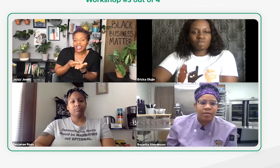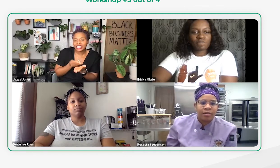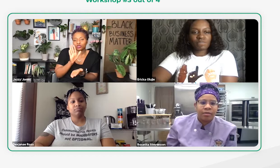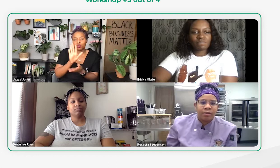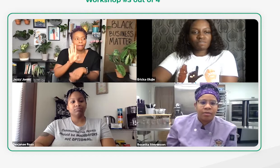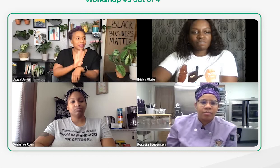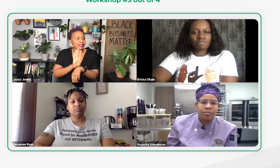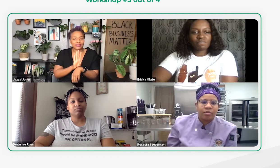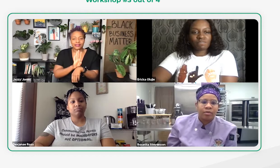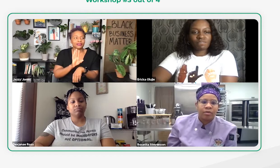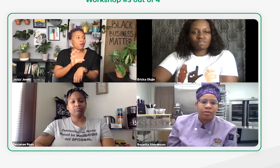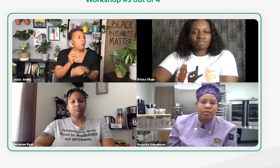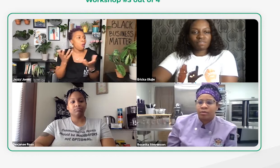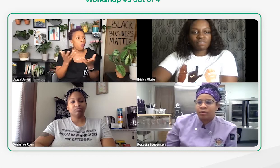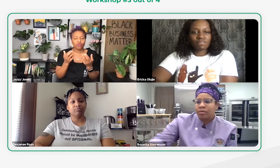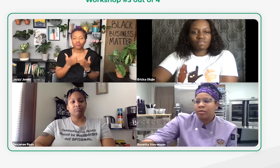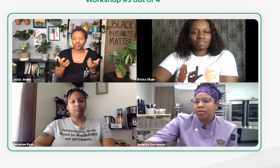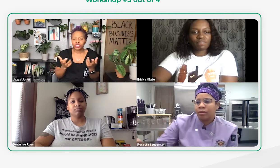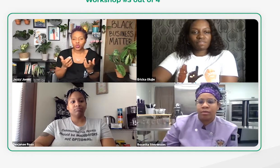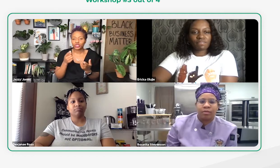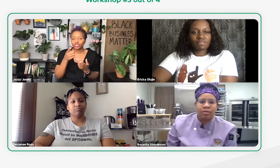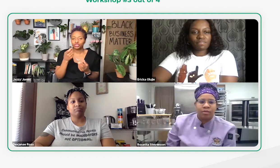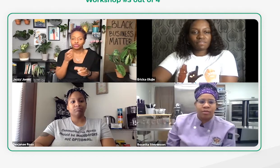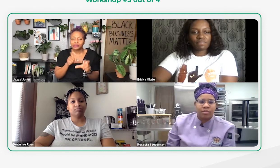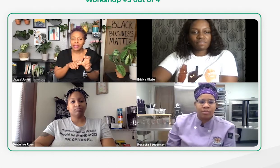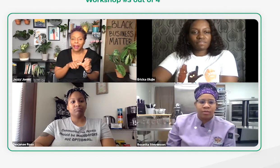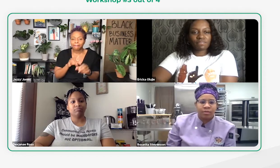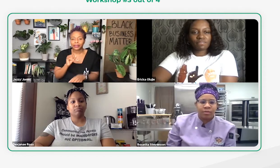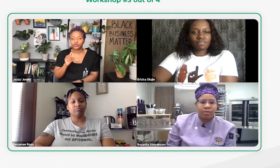how are you able to fund your business and what resources